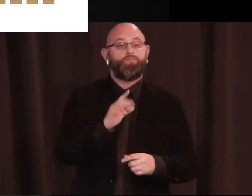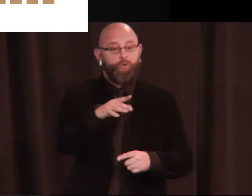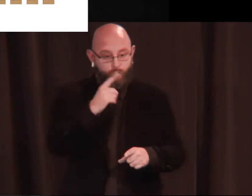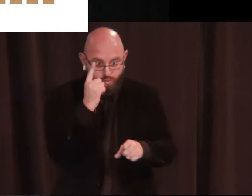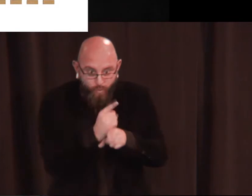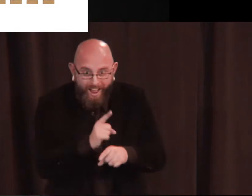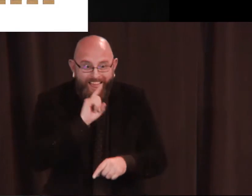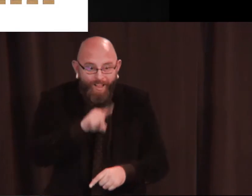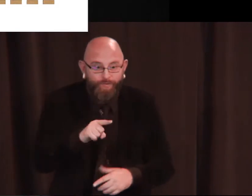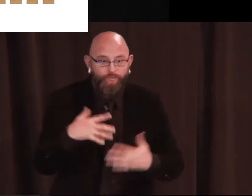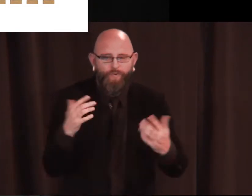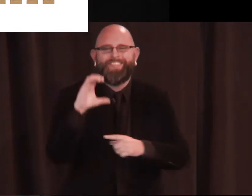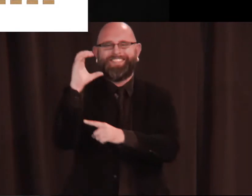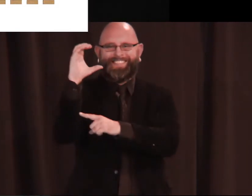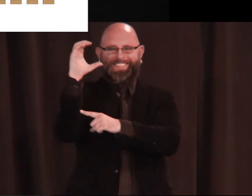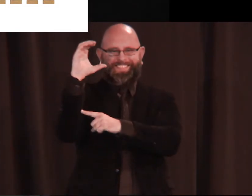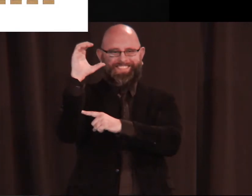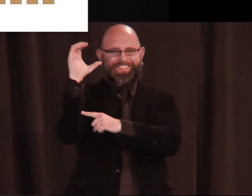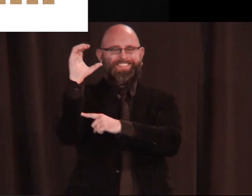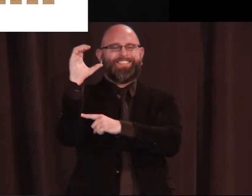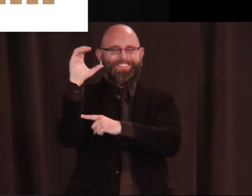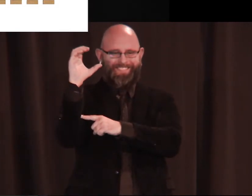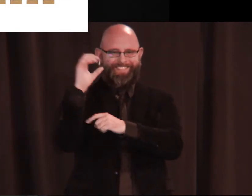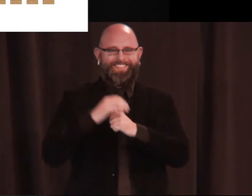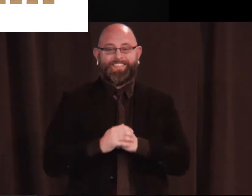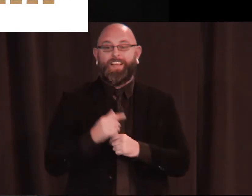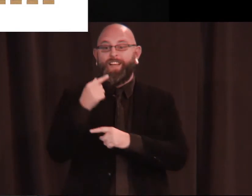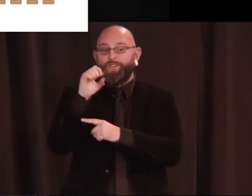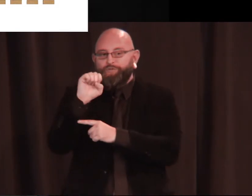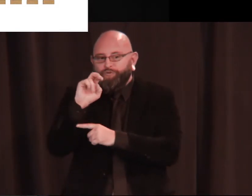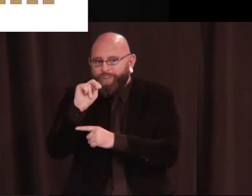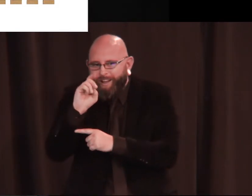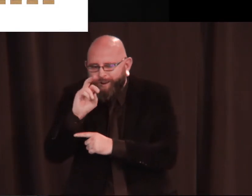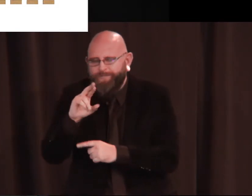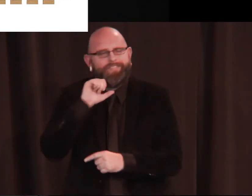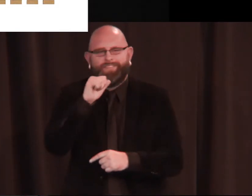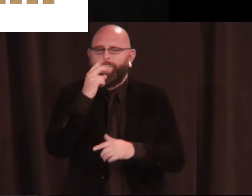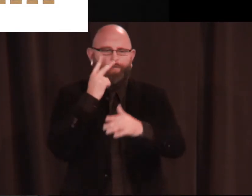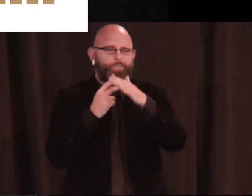We did not find that gender was a predictor of how often kids wear their hearing aids.